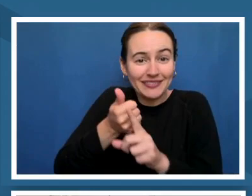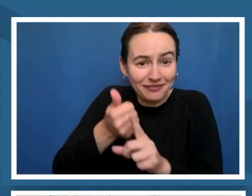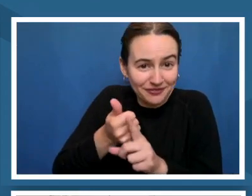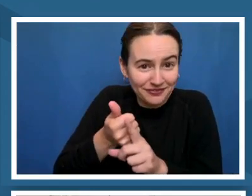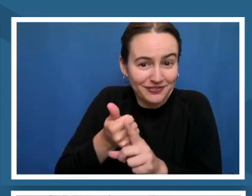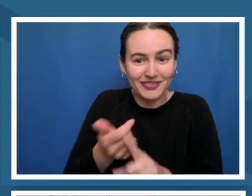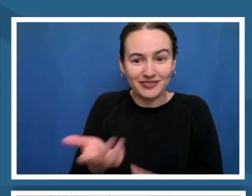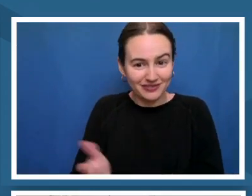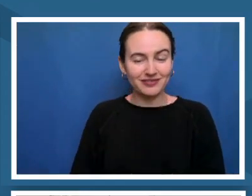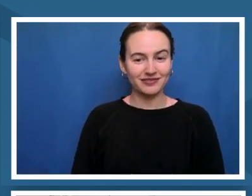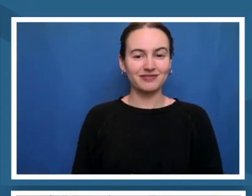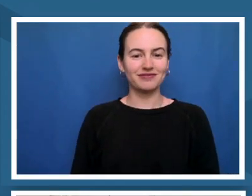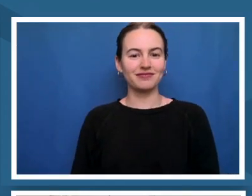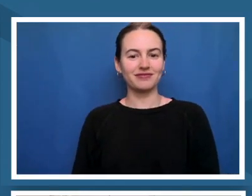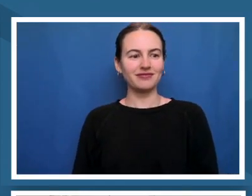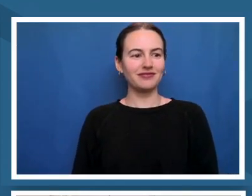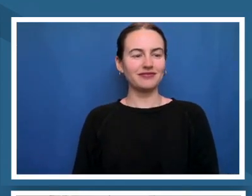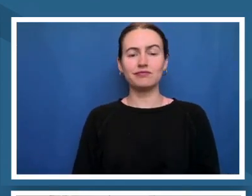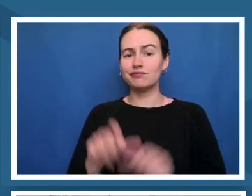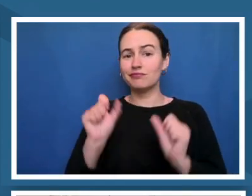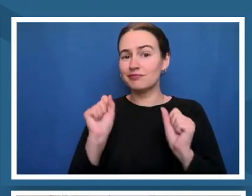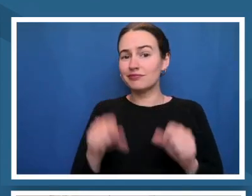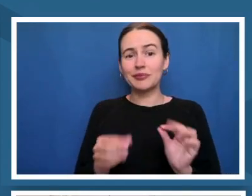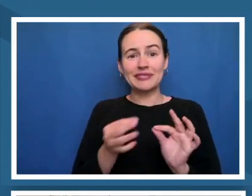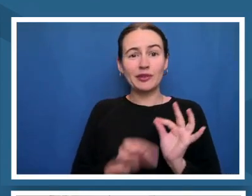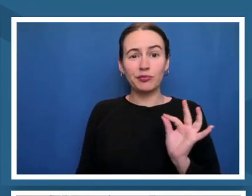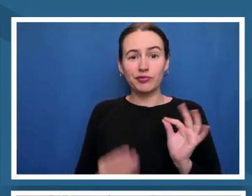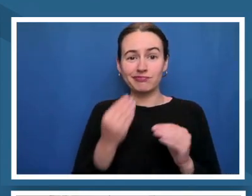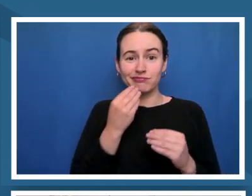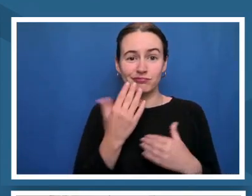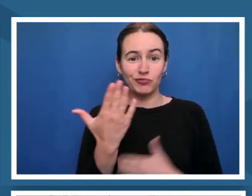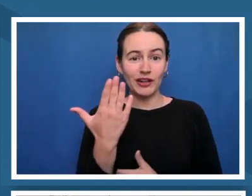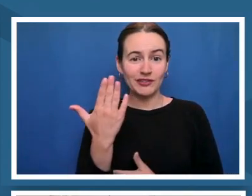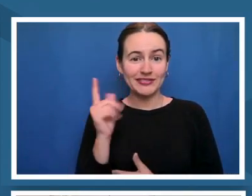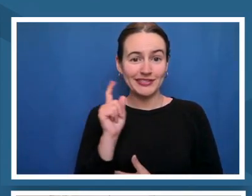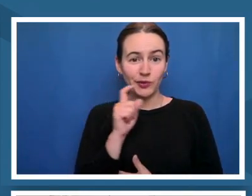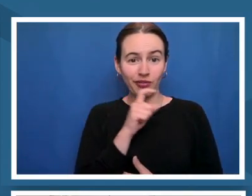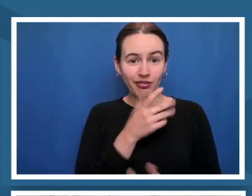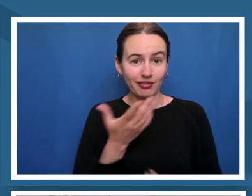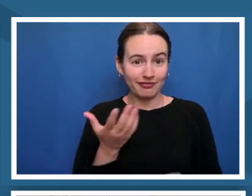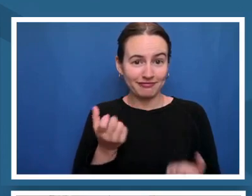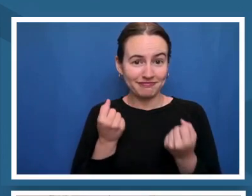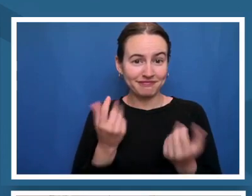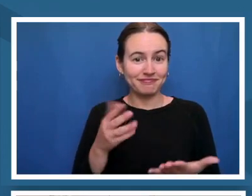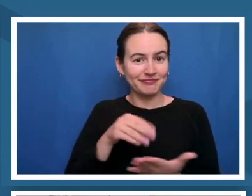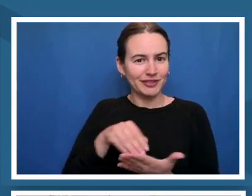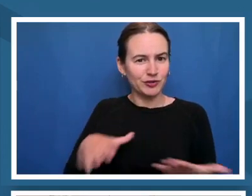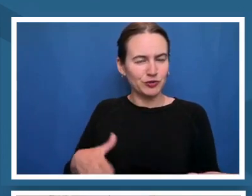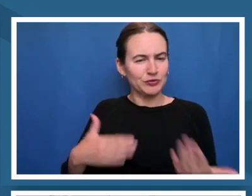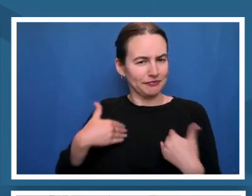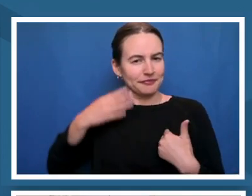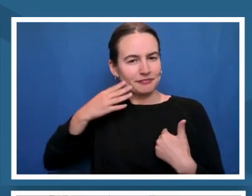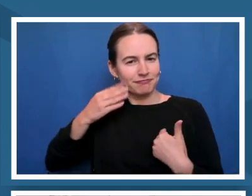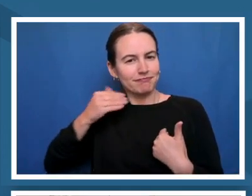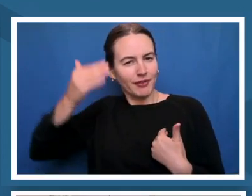think of something as simple as breakfast cereal that a lot of students